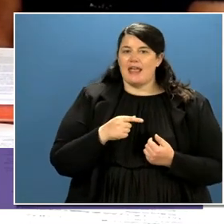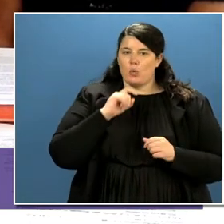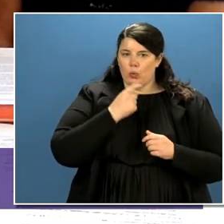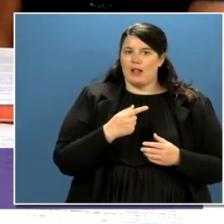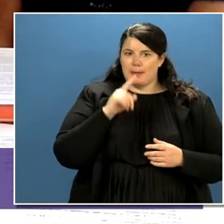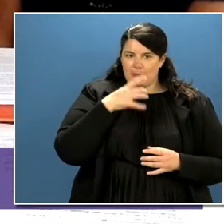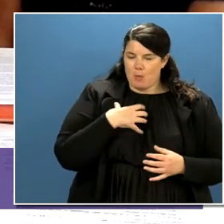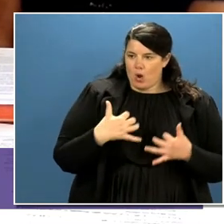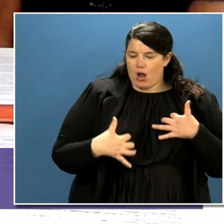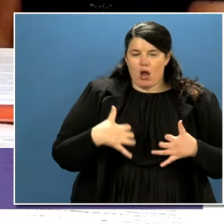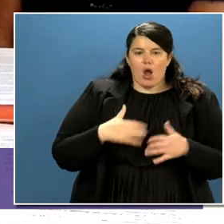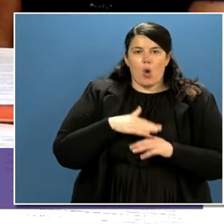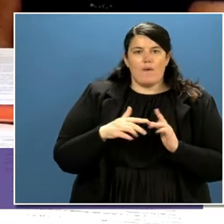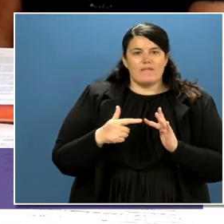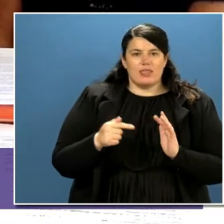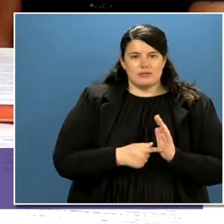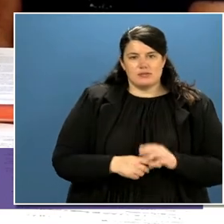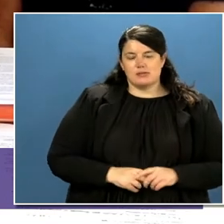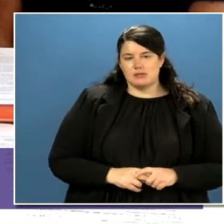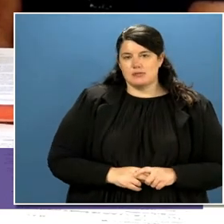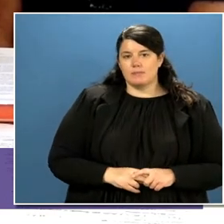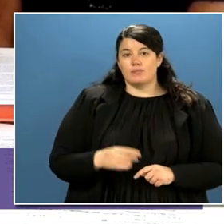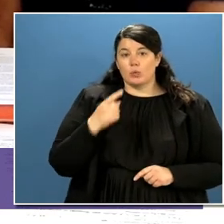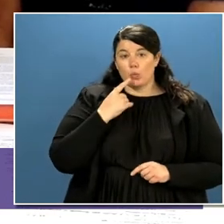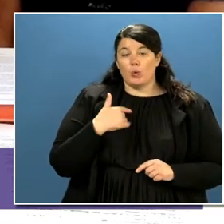So when we are drafting these plans and when we are at the draft stage and we